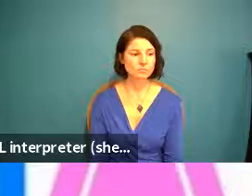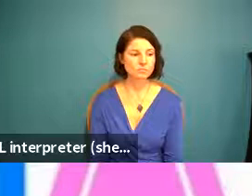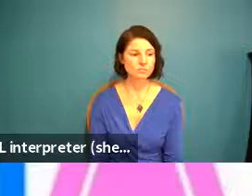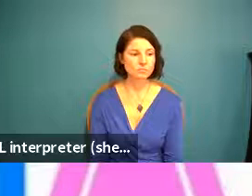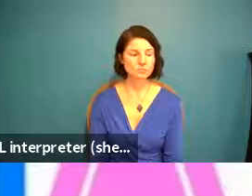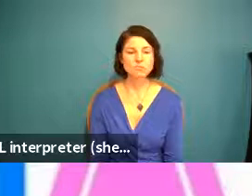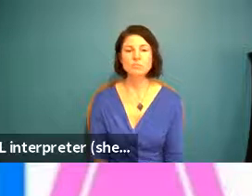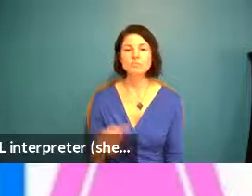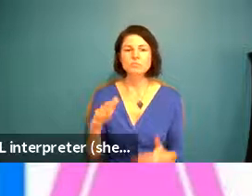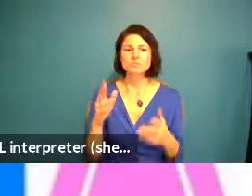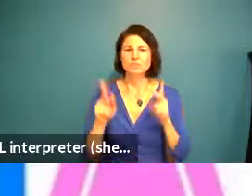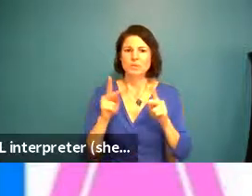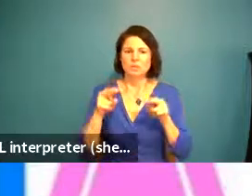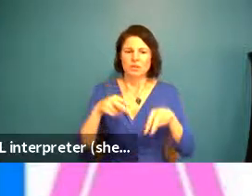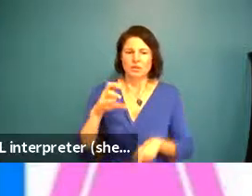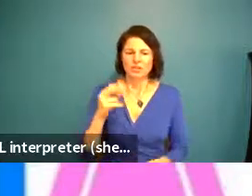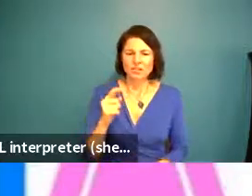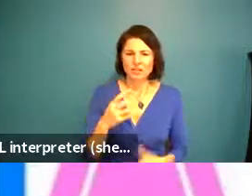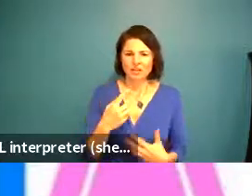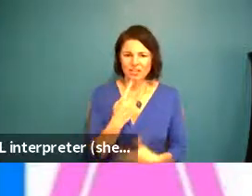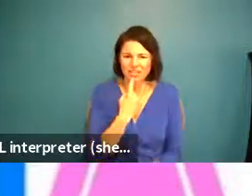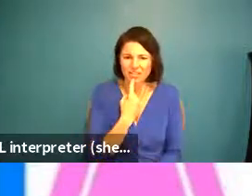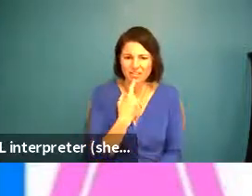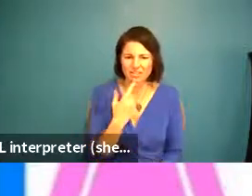cities, and so disappointing the ignorance that's out there.